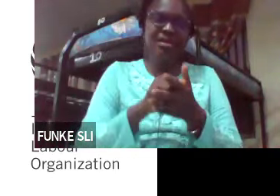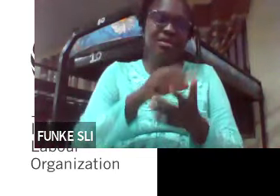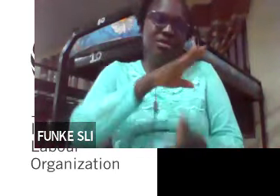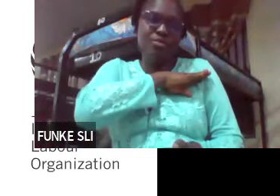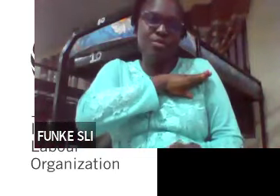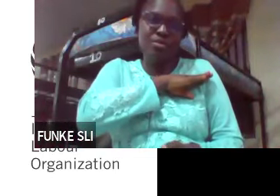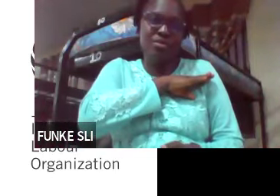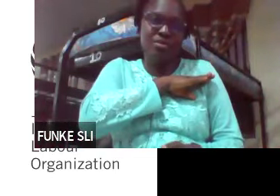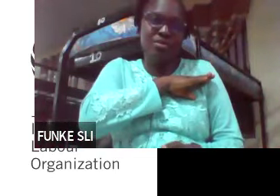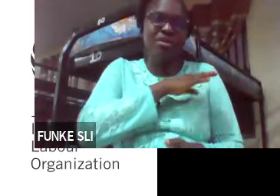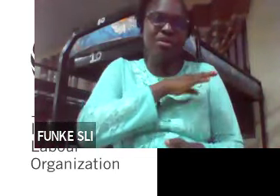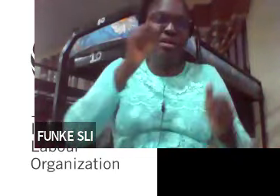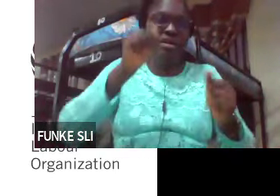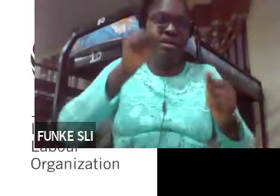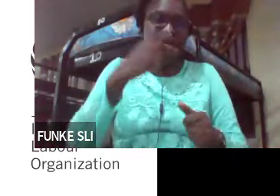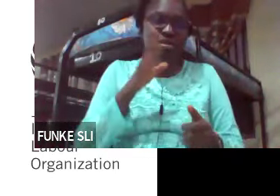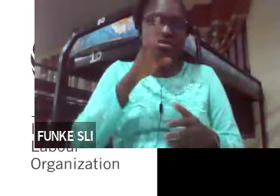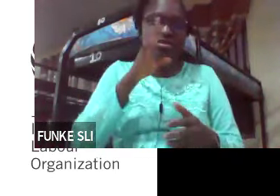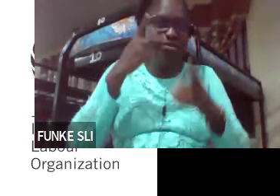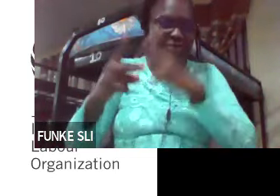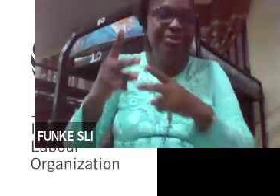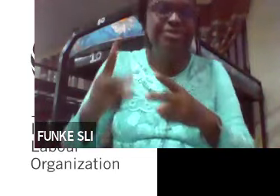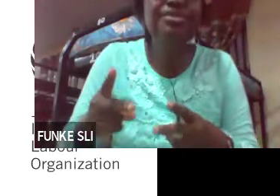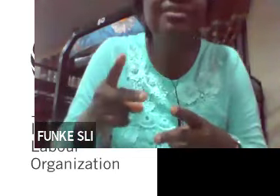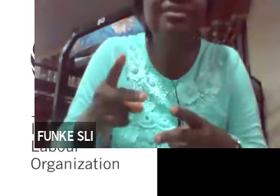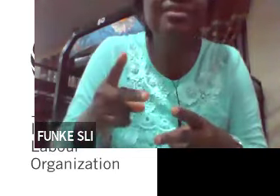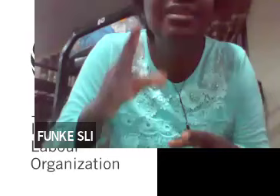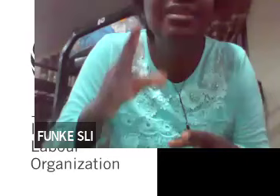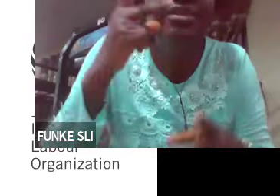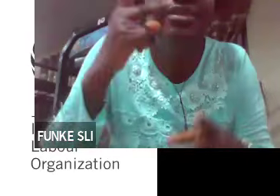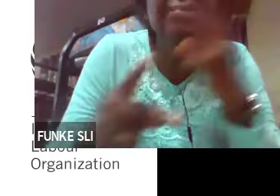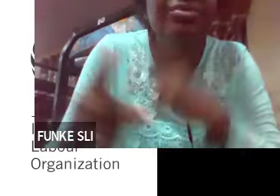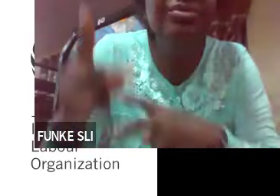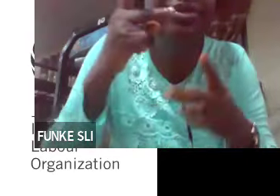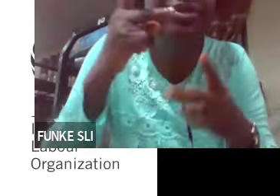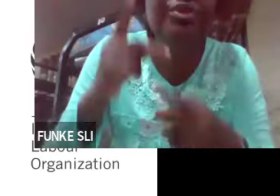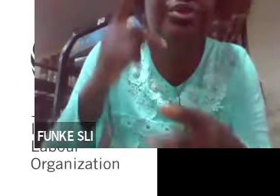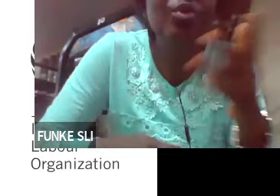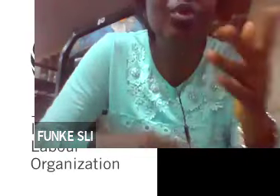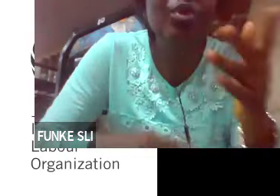Dotun Akinseinde: who has a vision in terms of entrepreneurship. Dotun Akinseinde: Anybody has a vision. I want to share a vision.